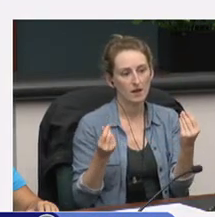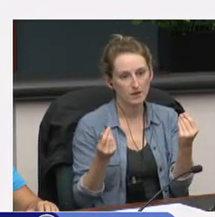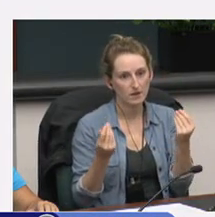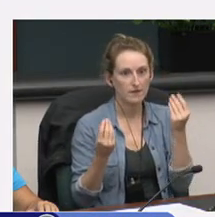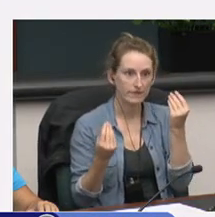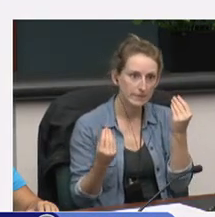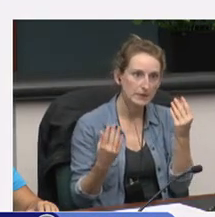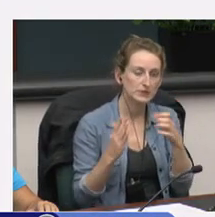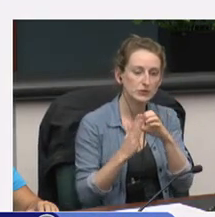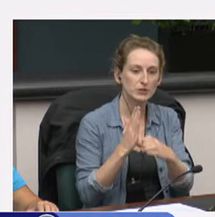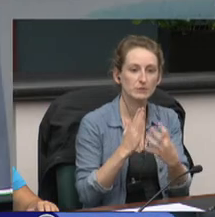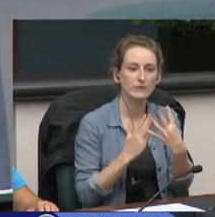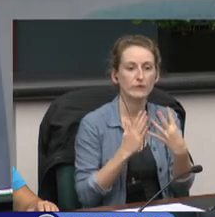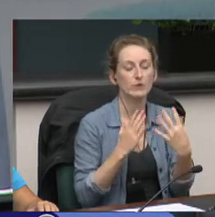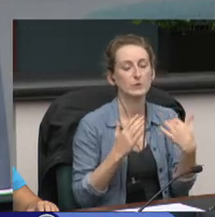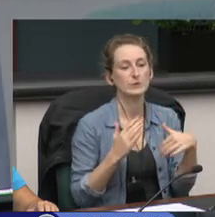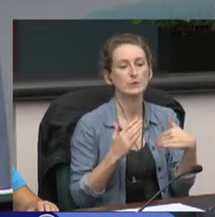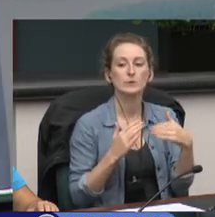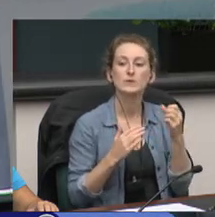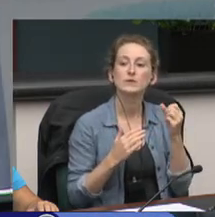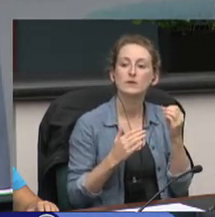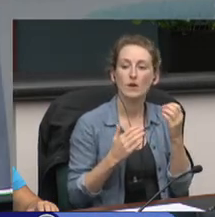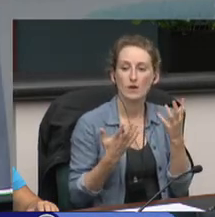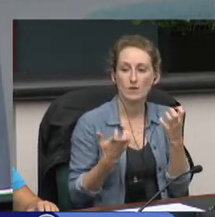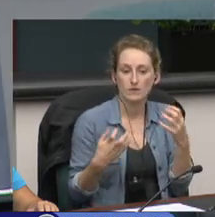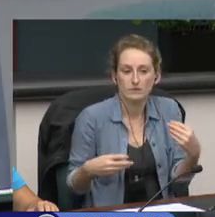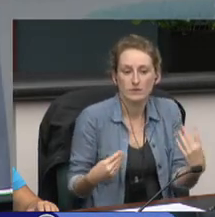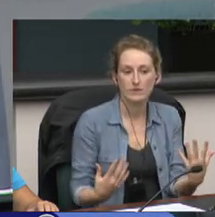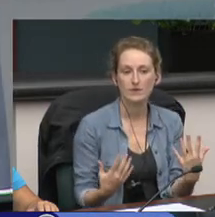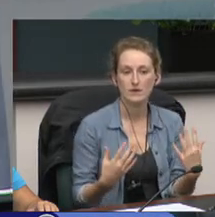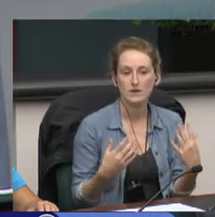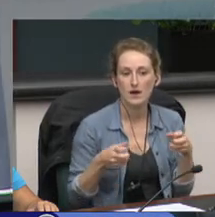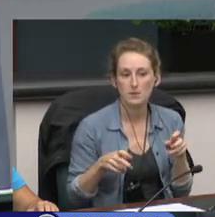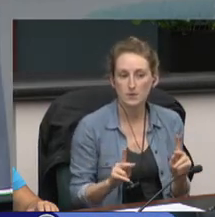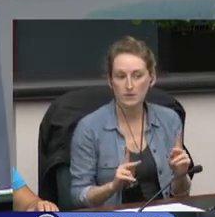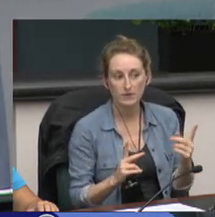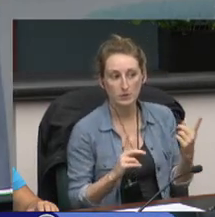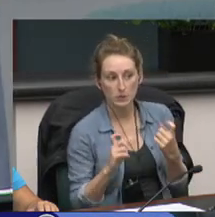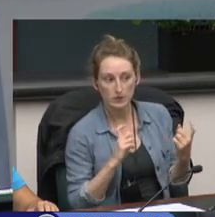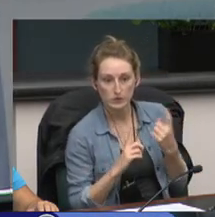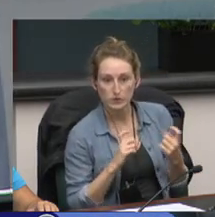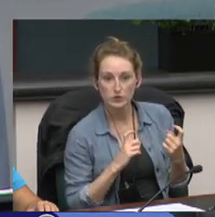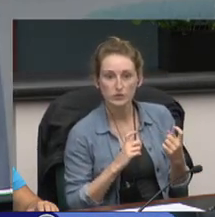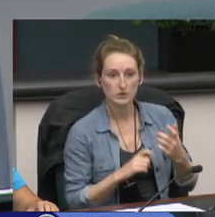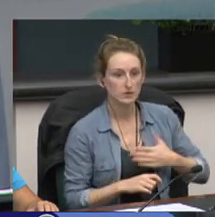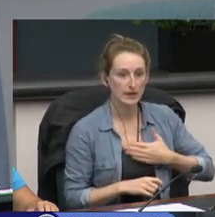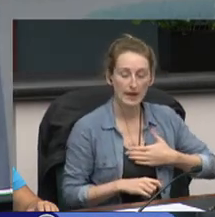give more opportunity for questions and I'd be happy to answer those makes miss